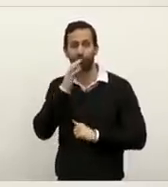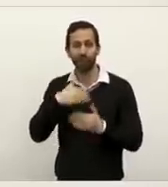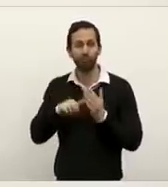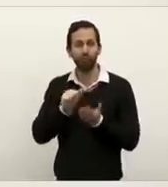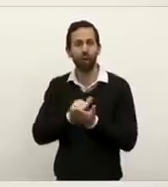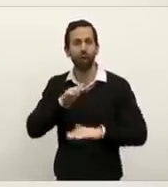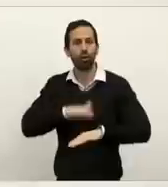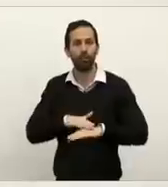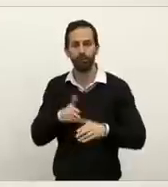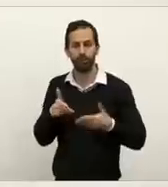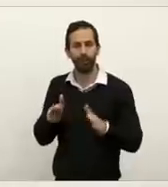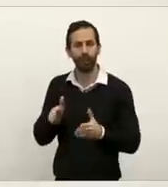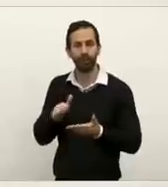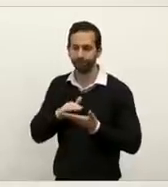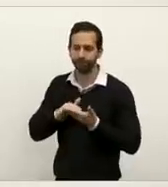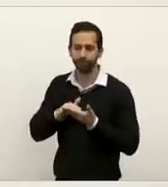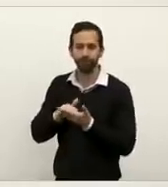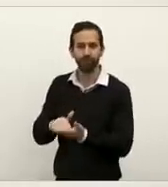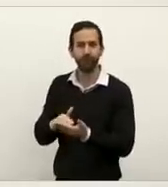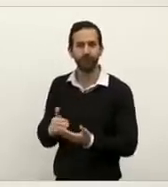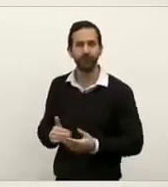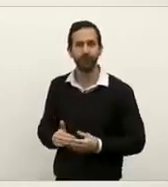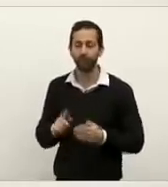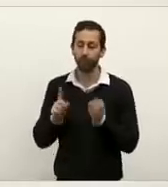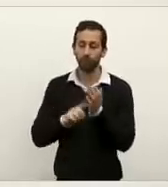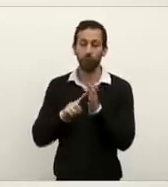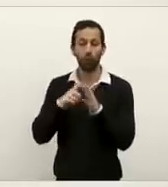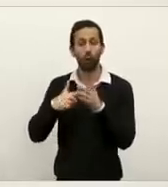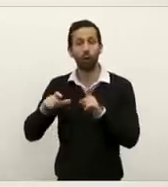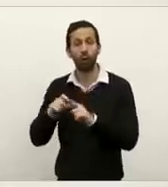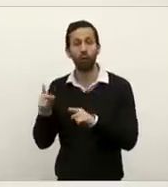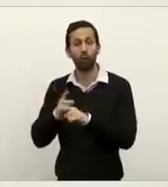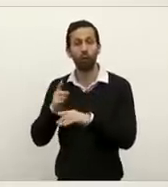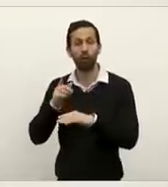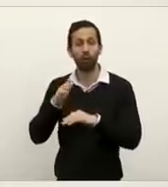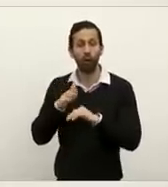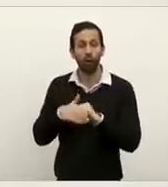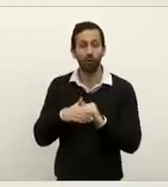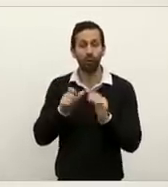So when Lloyd touched on complex items,